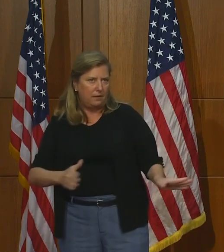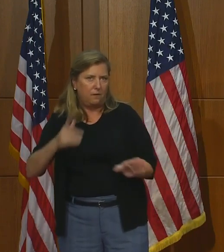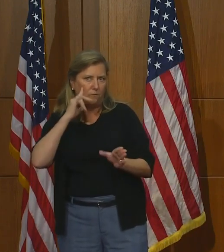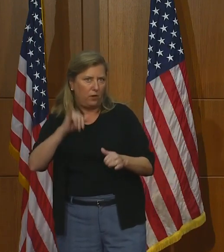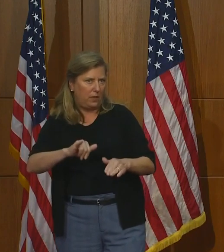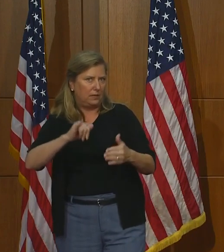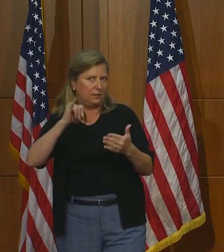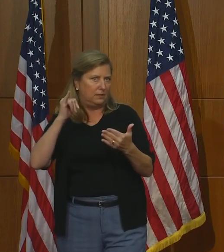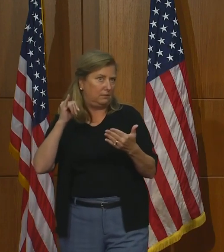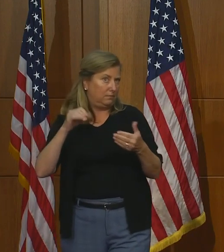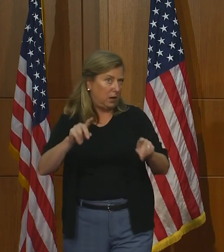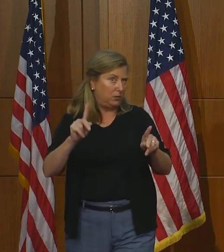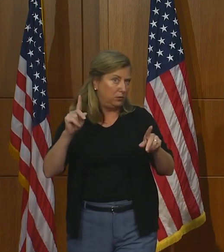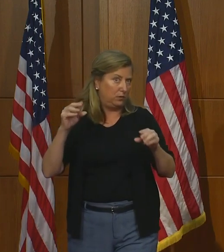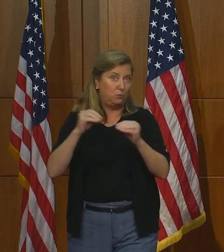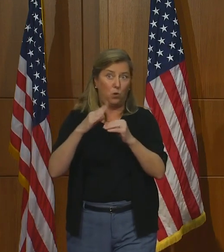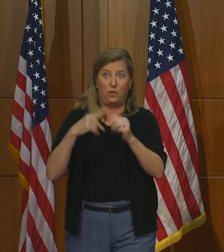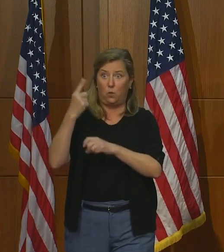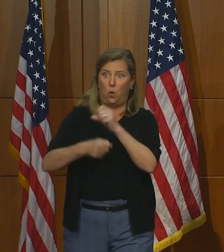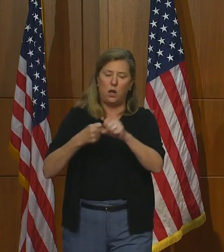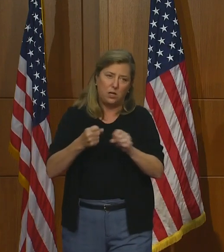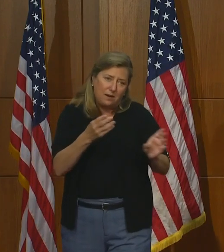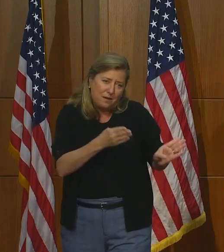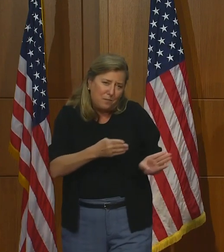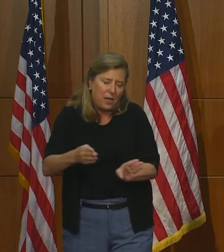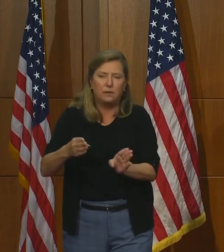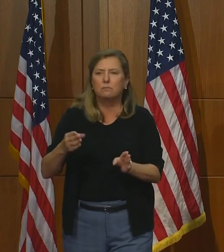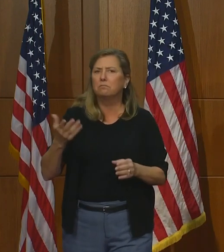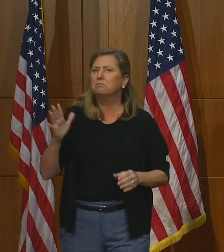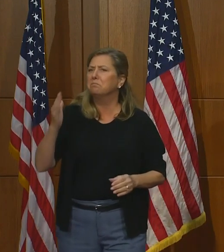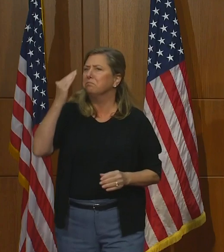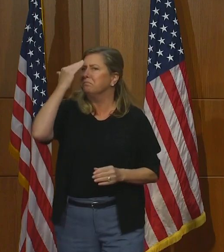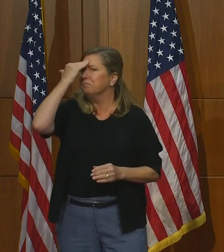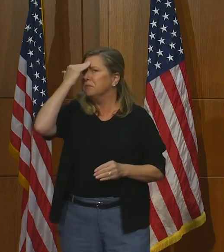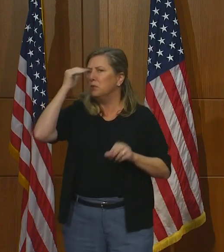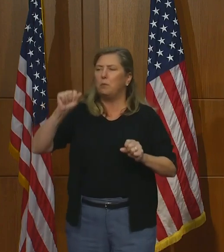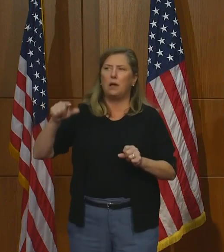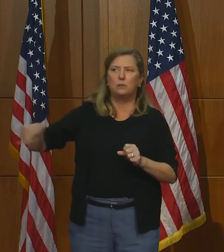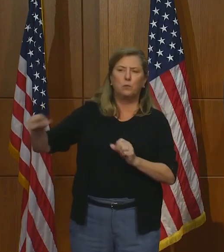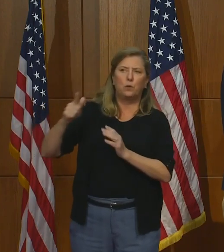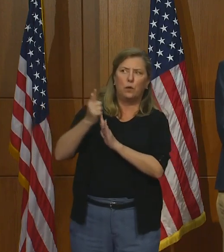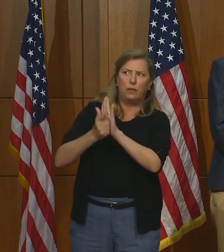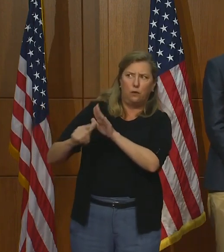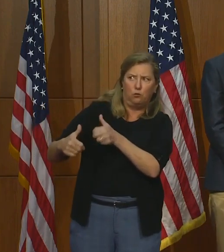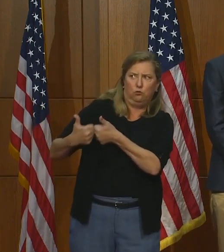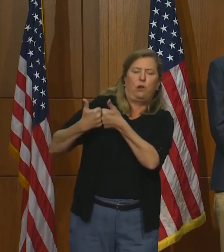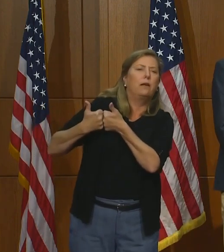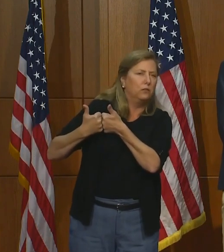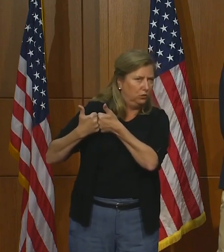OFFICE IS PREPARING FOR THIS- OPPORTUNITY FOR OVER A YEAR WE